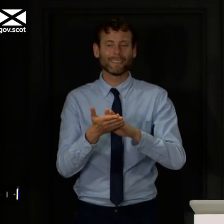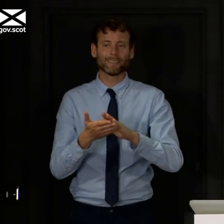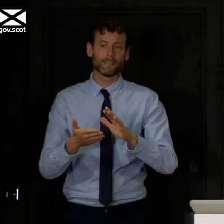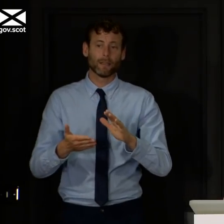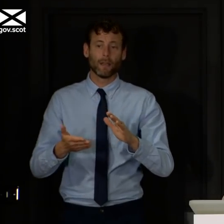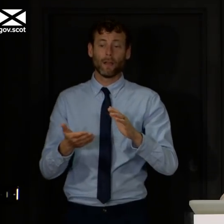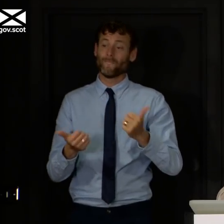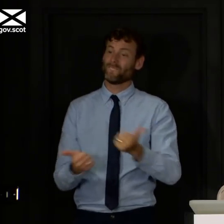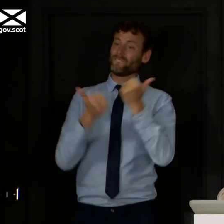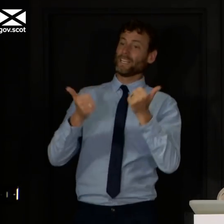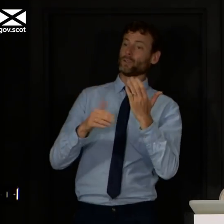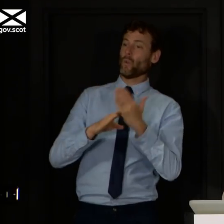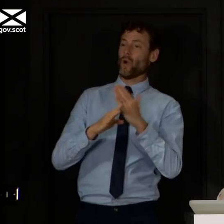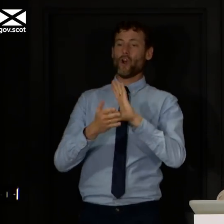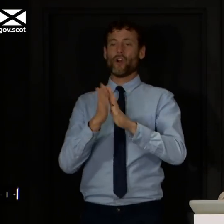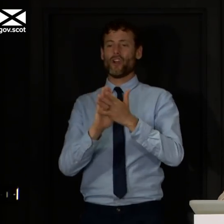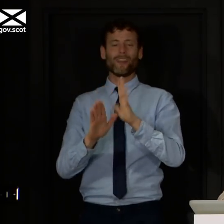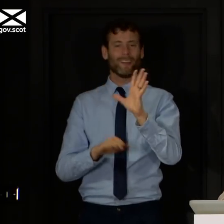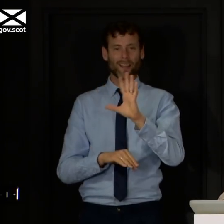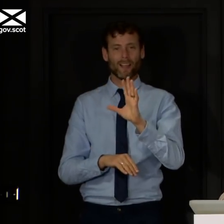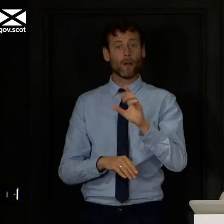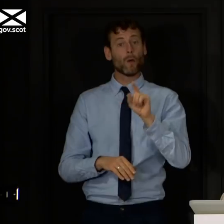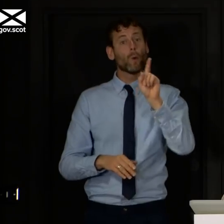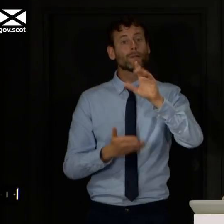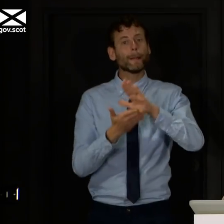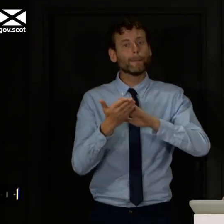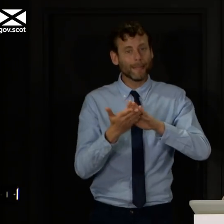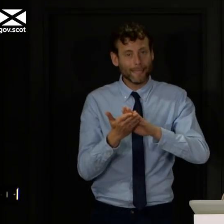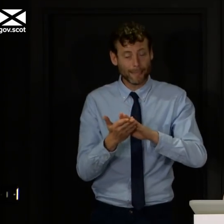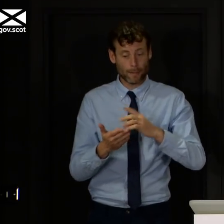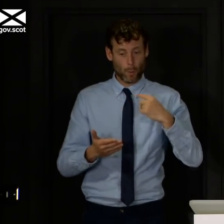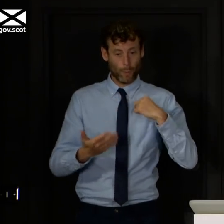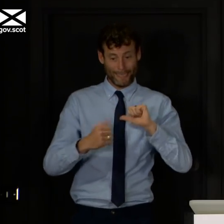be done, but what that says is the package of measures, of which testing is only one